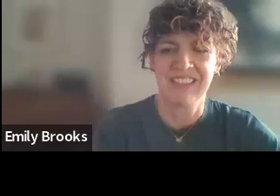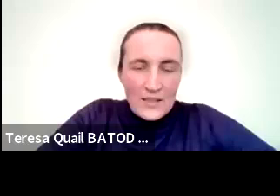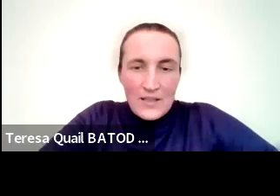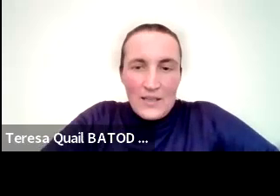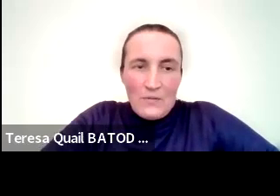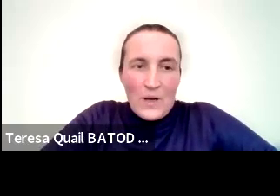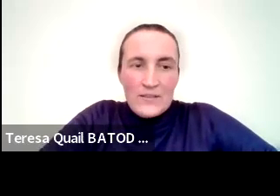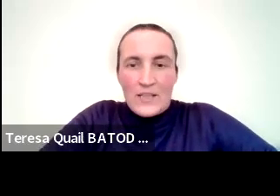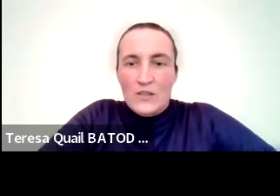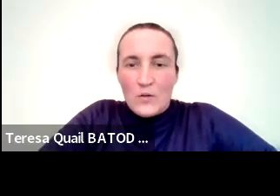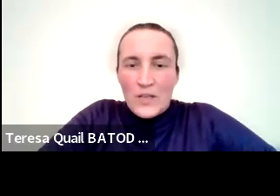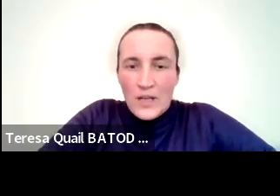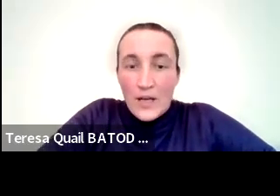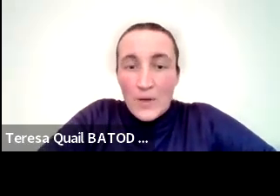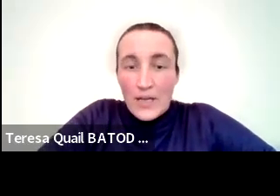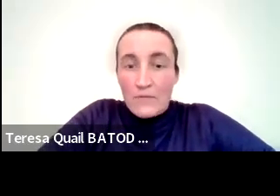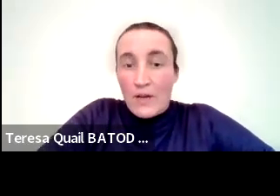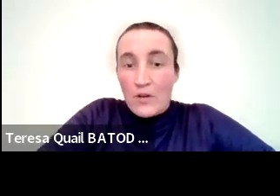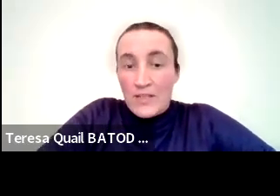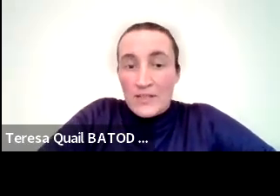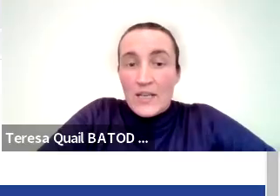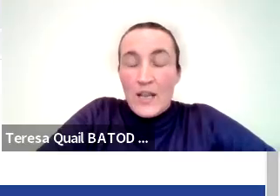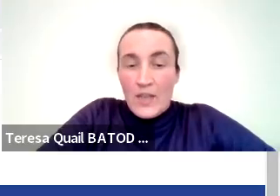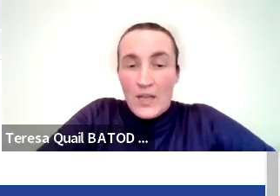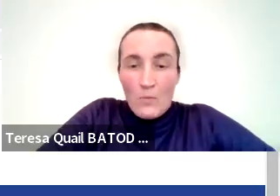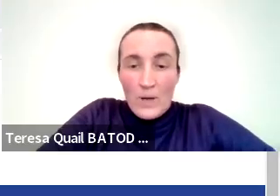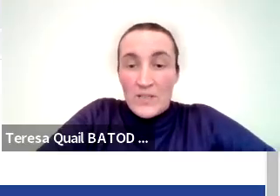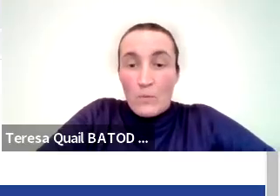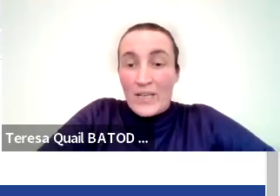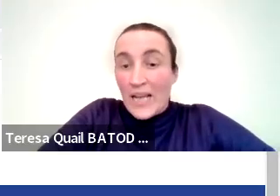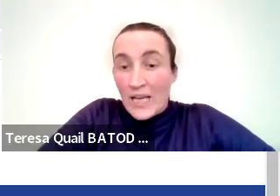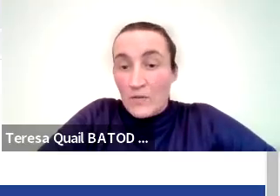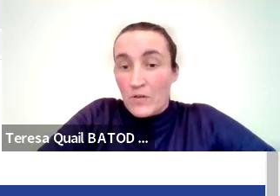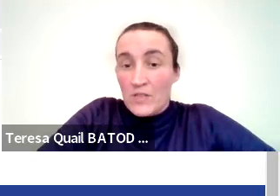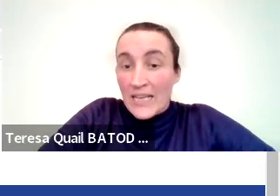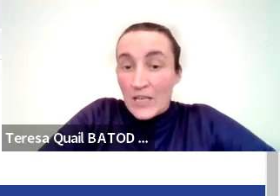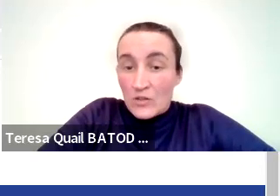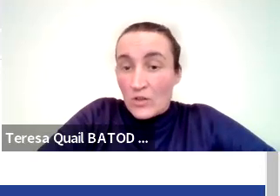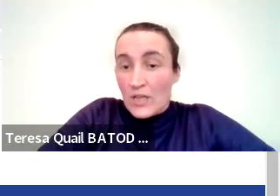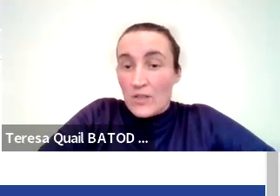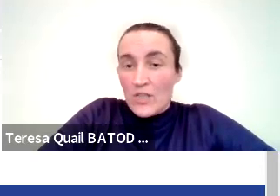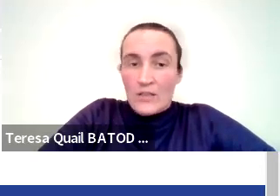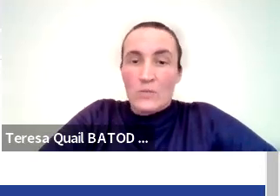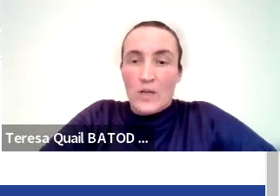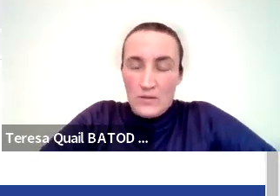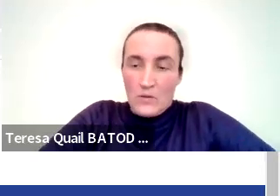While that's loading, if you haven't already seen, the website went live, so there's a link to it in the chat as well.